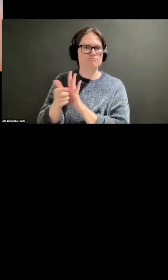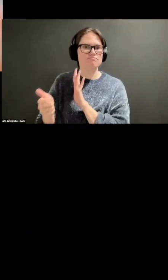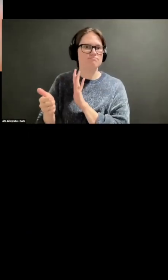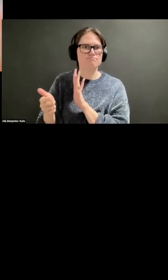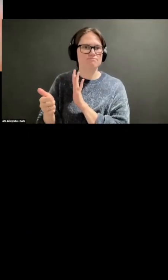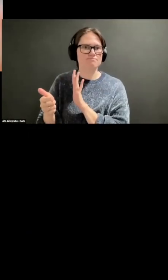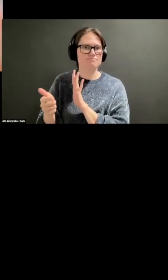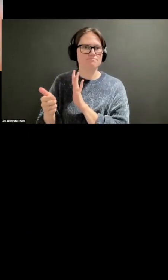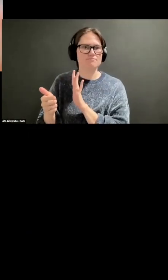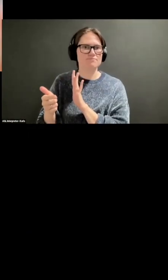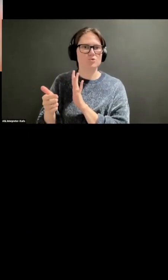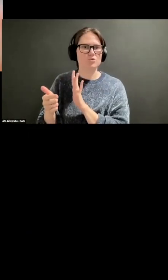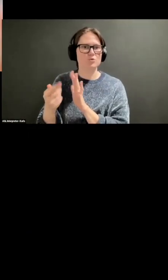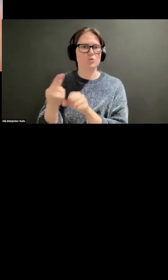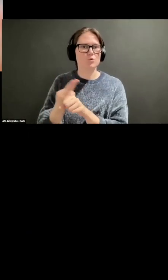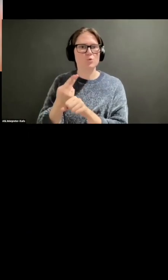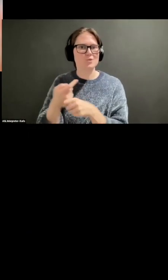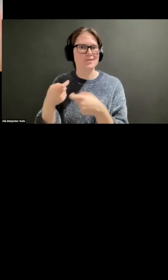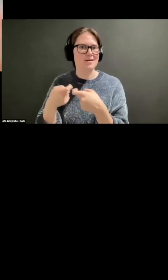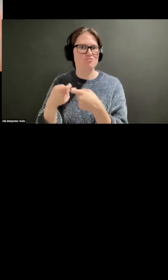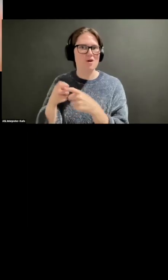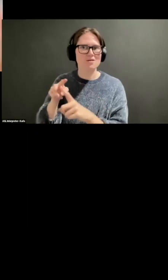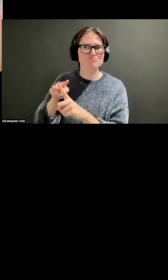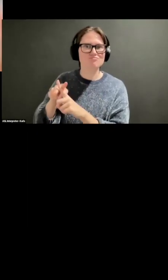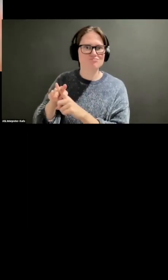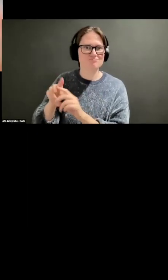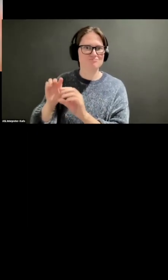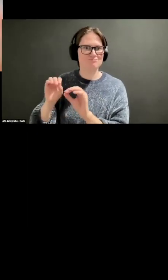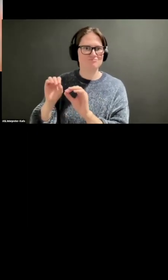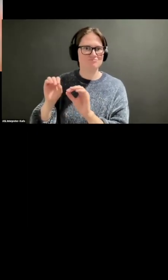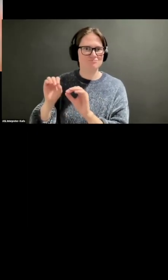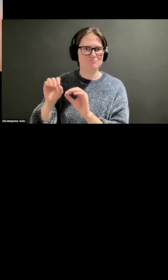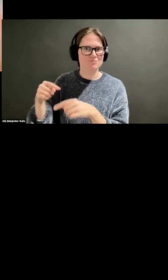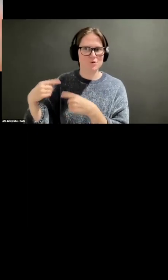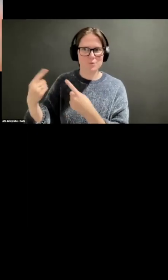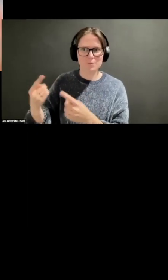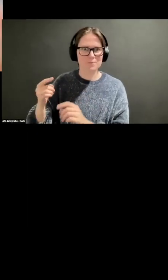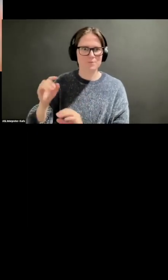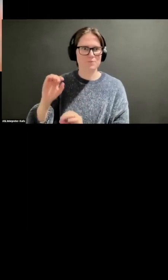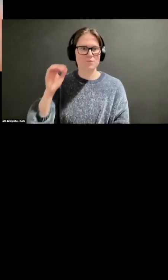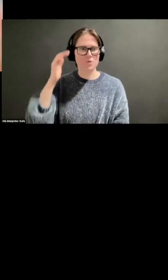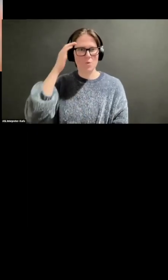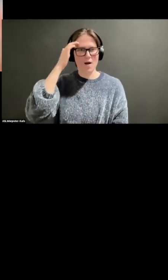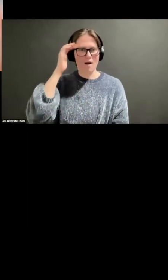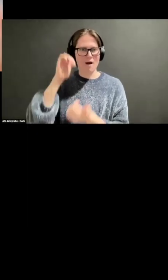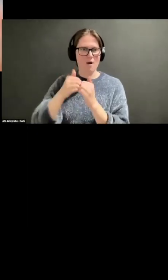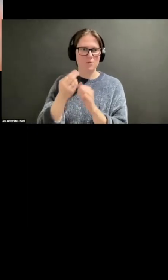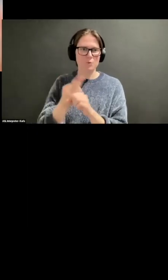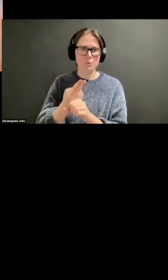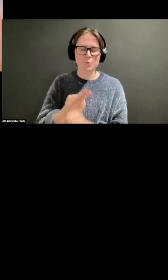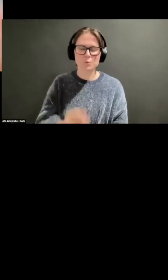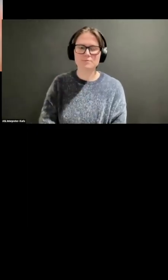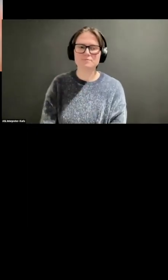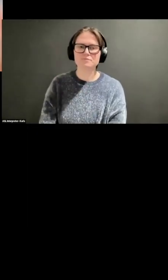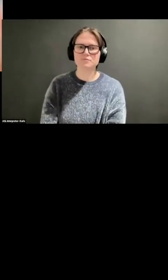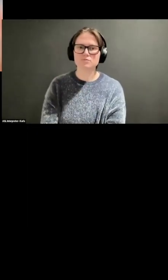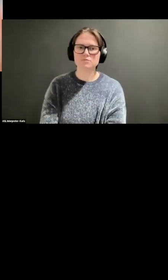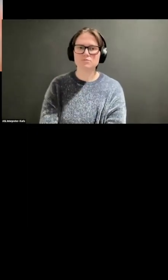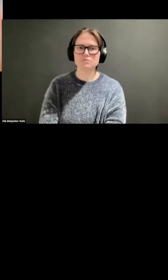like electronics and things like that, and this was just a couple of months ago